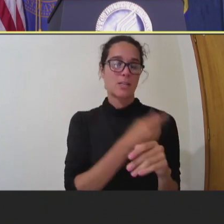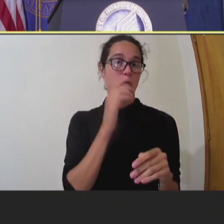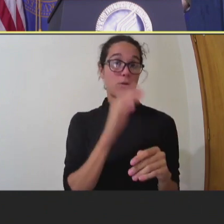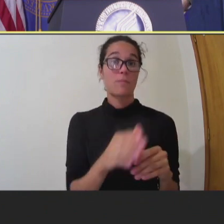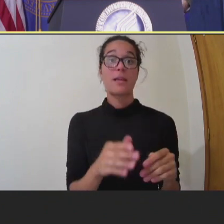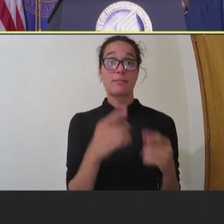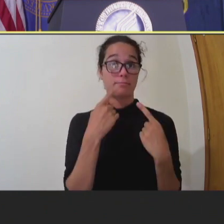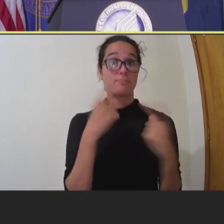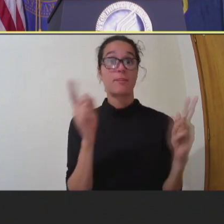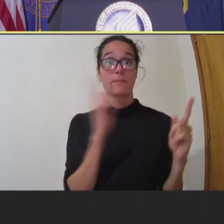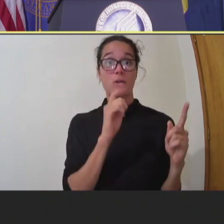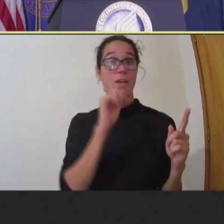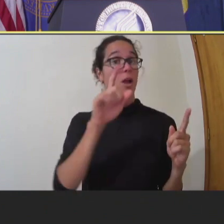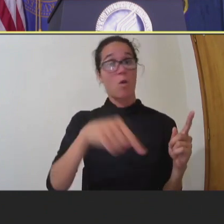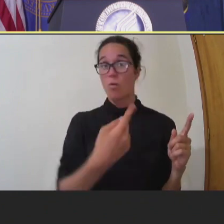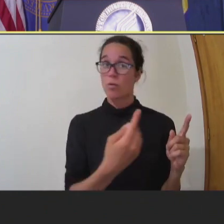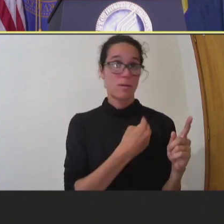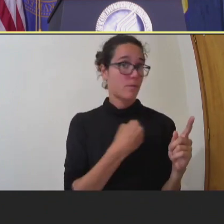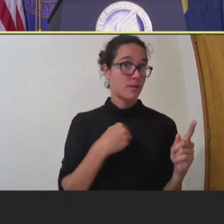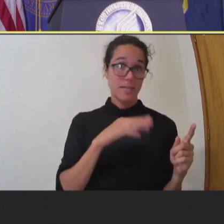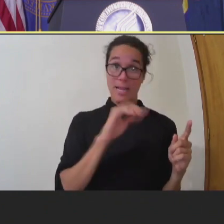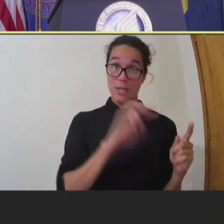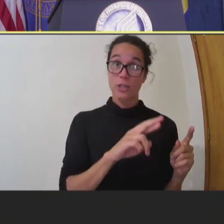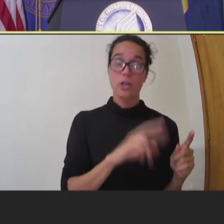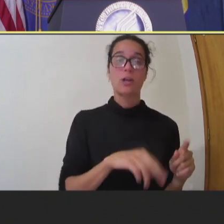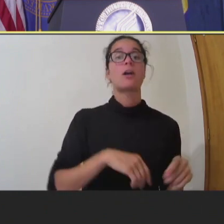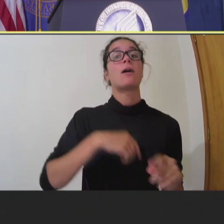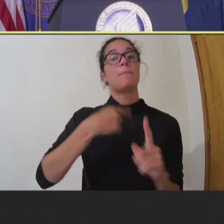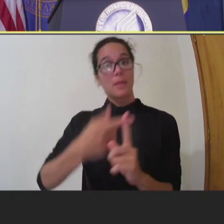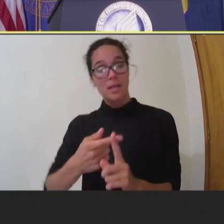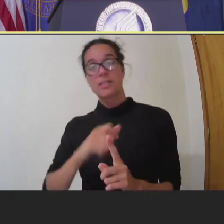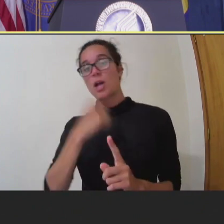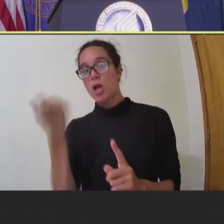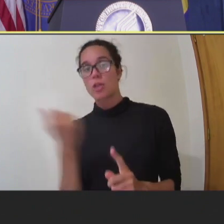but for treating cancers that tend to have some stem cell-like properties,